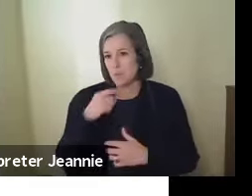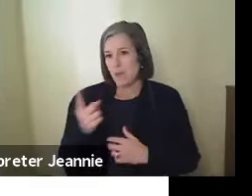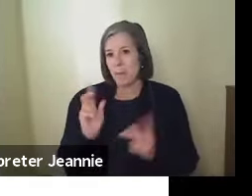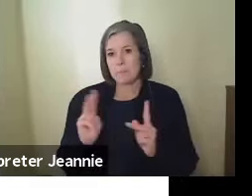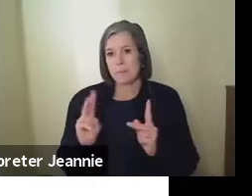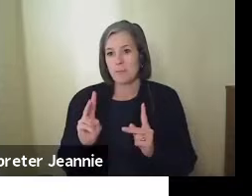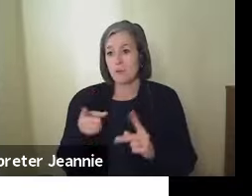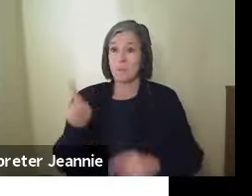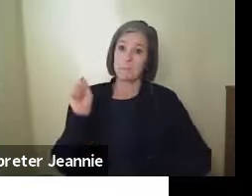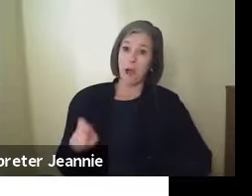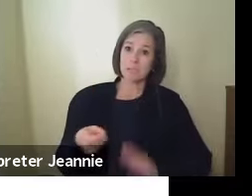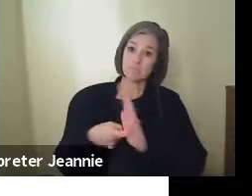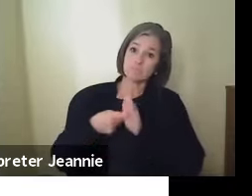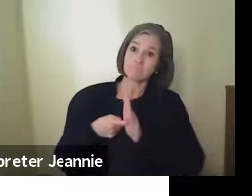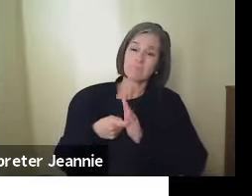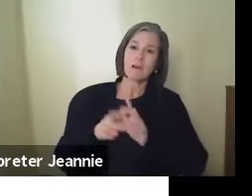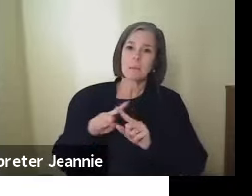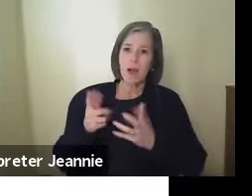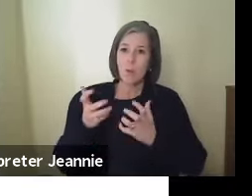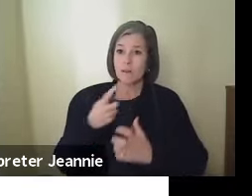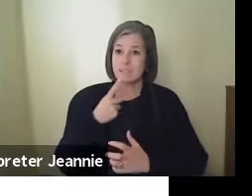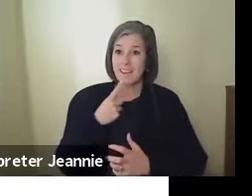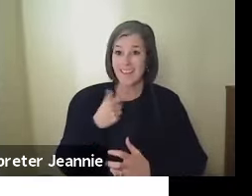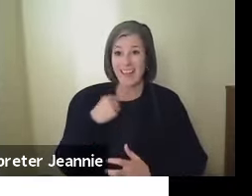must do it, but I do want to say, I think you really should.